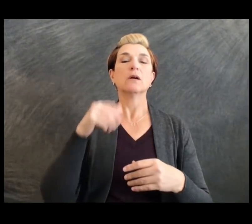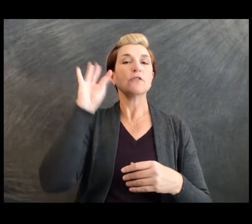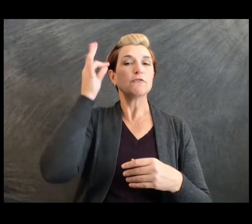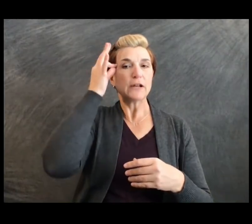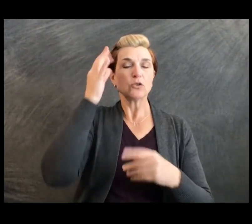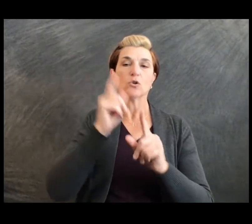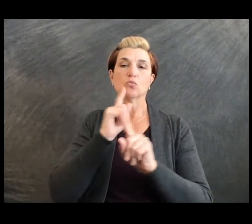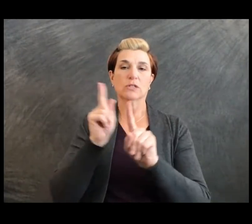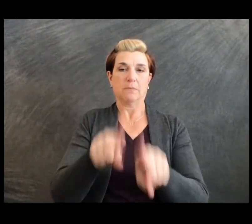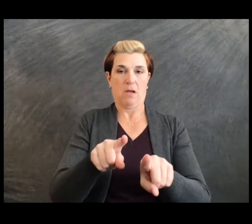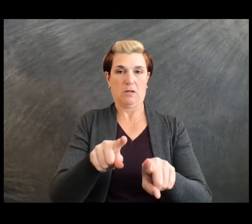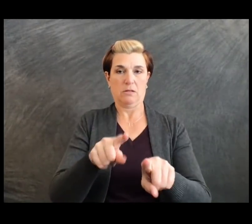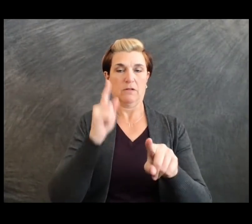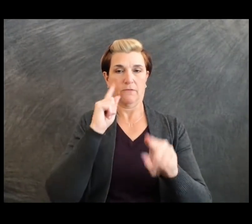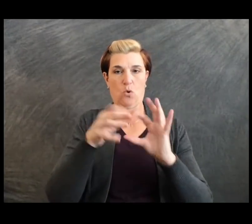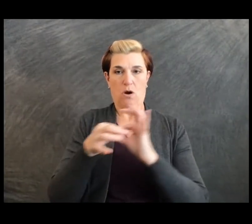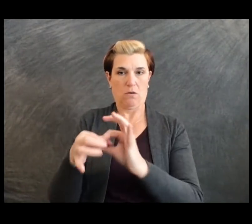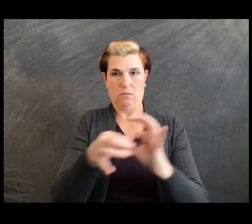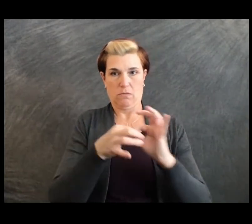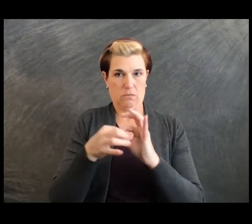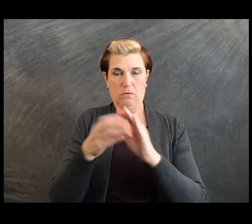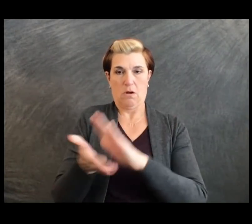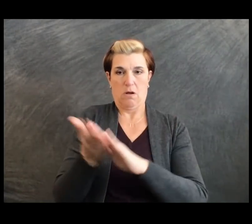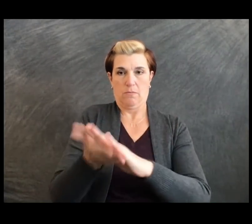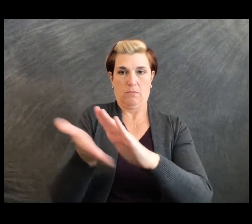all operations on behalf of the White House corner bars task force who